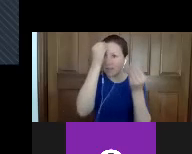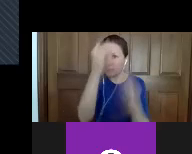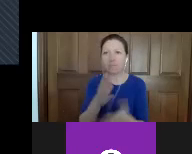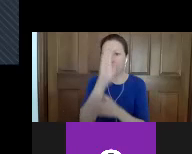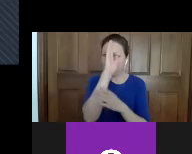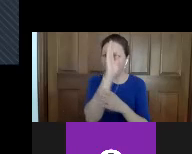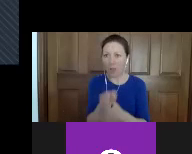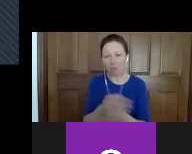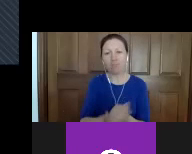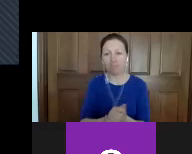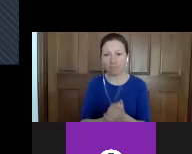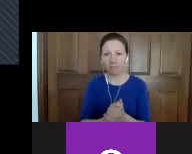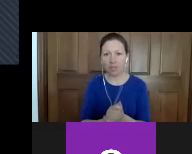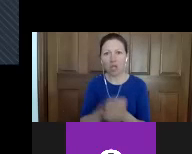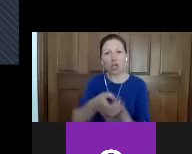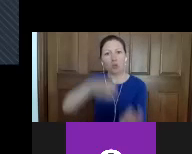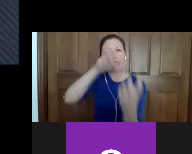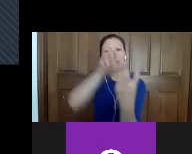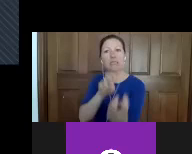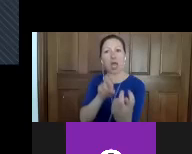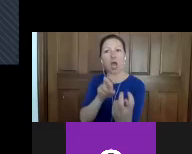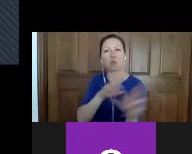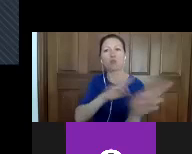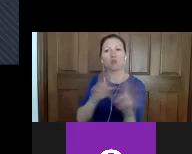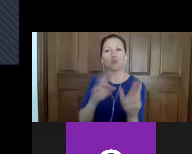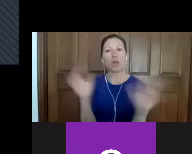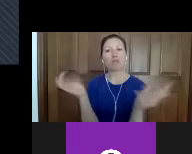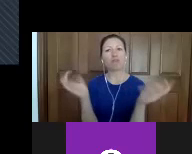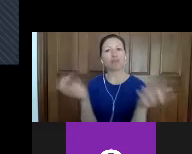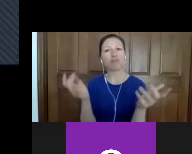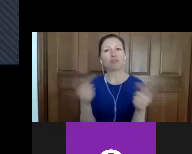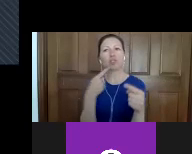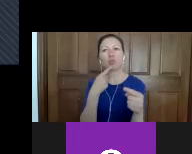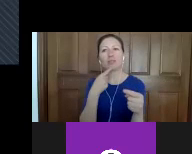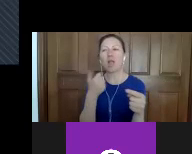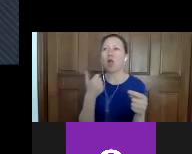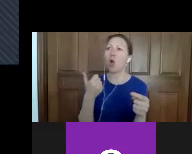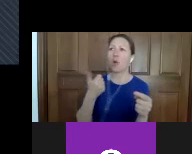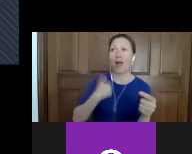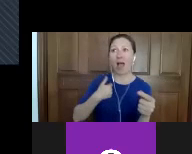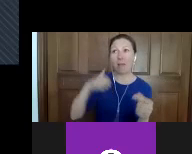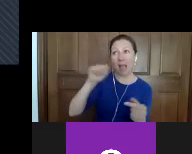down, you're ready to talk, you say, oh, incidentally, I'm AC man see, I have a disability that causes